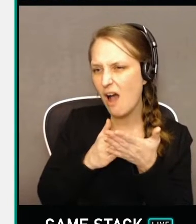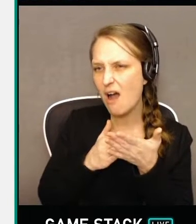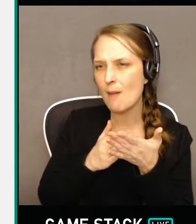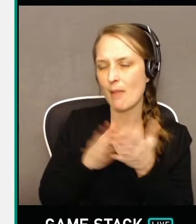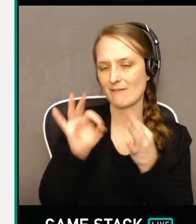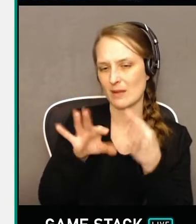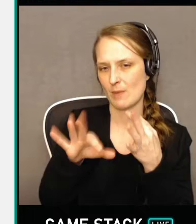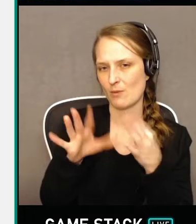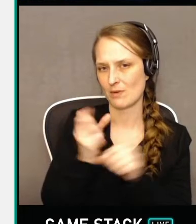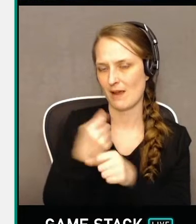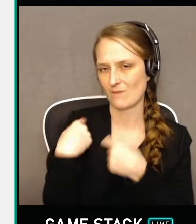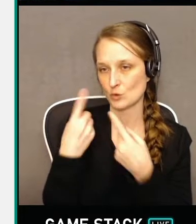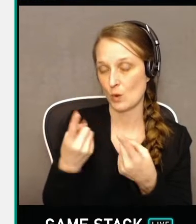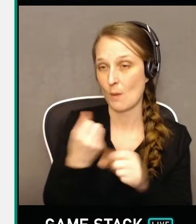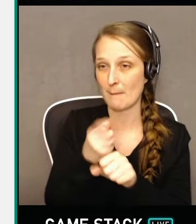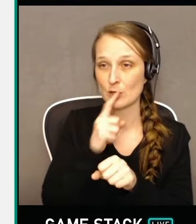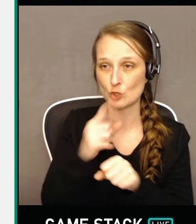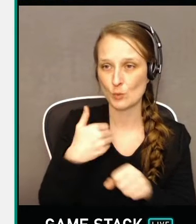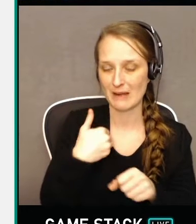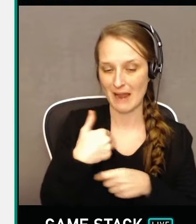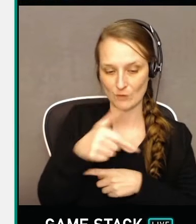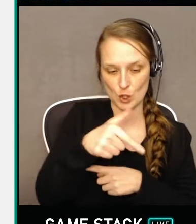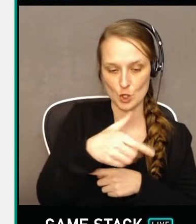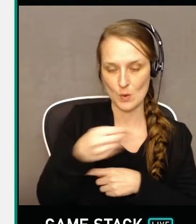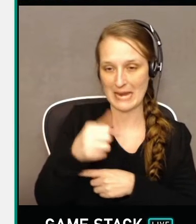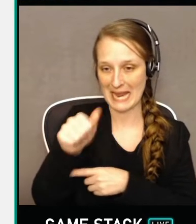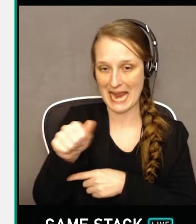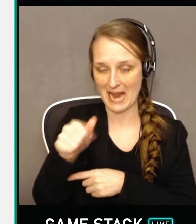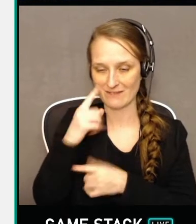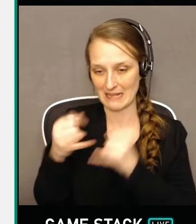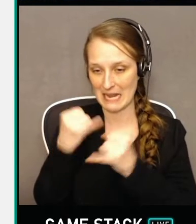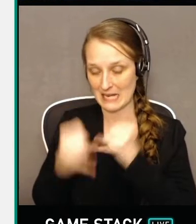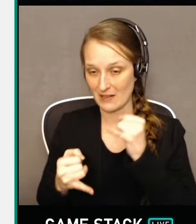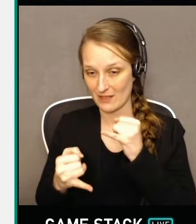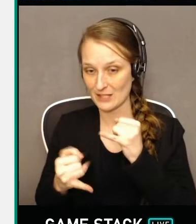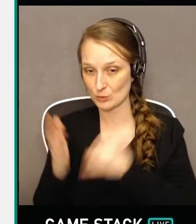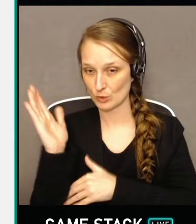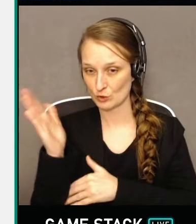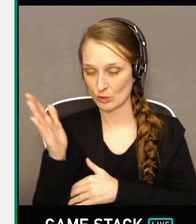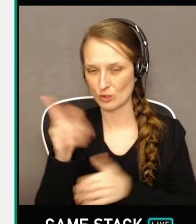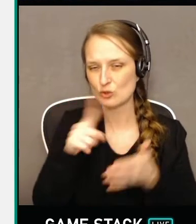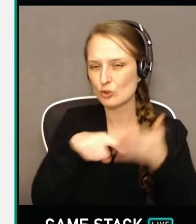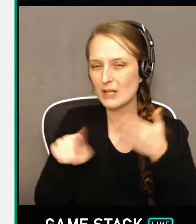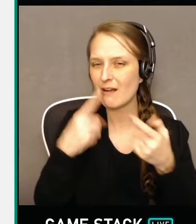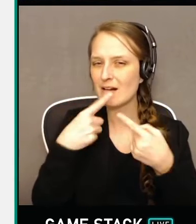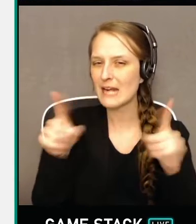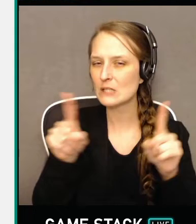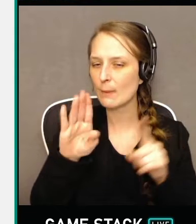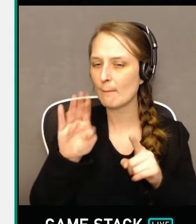and I want to make sure that we have time for Q&A at the end of this presentation, so, check out our announcement blog to see what our